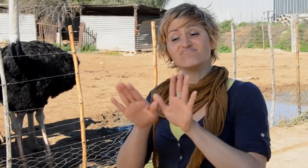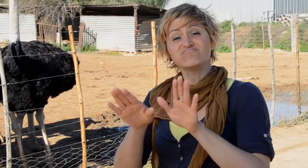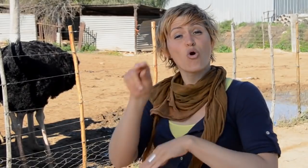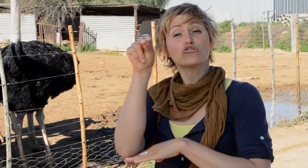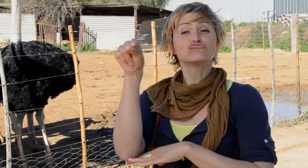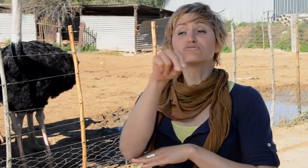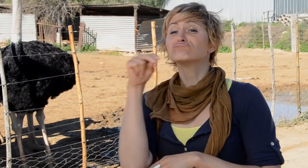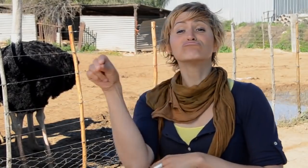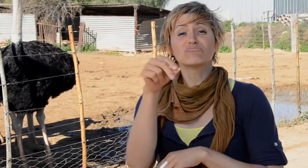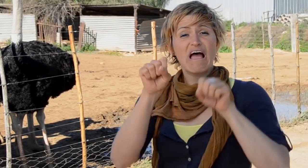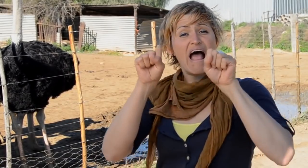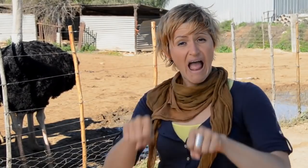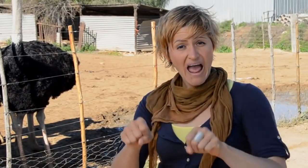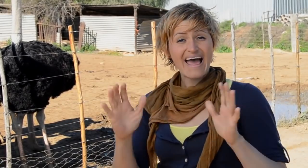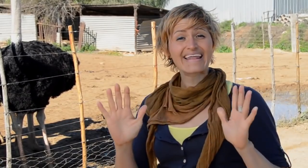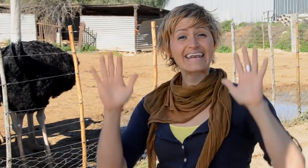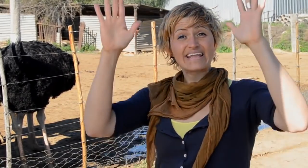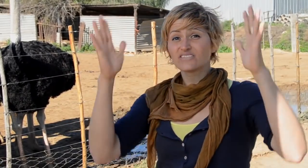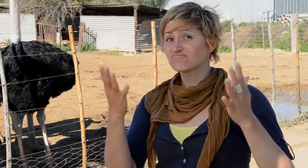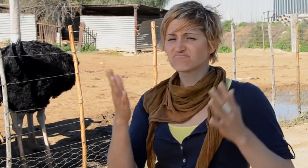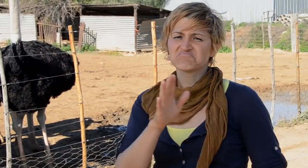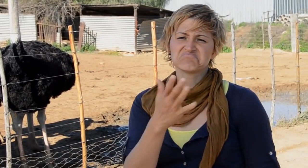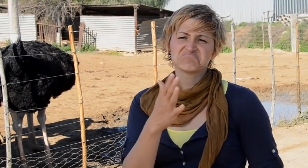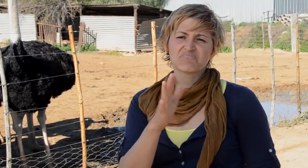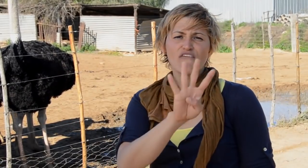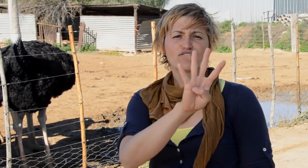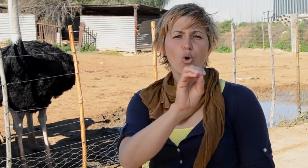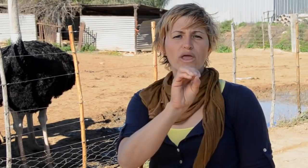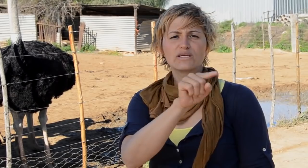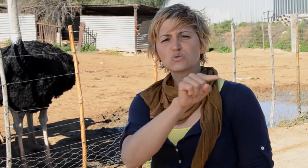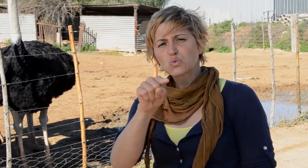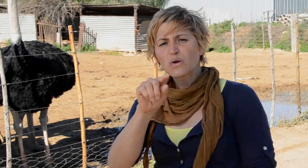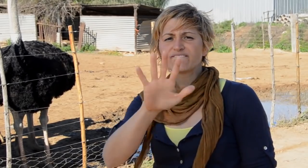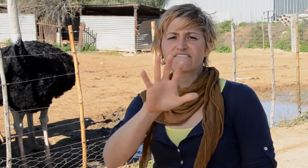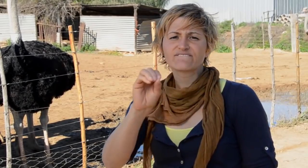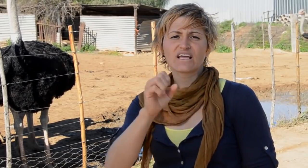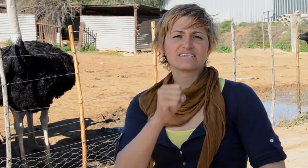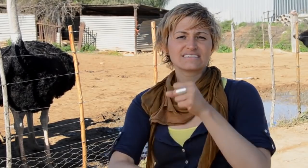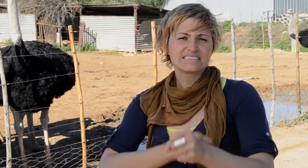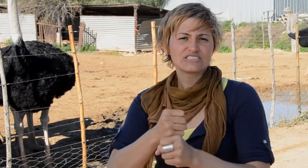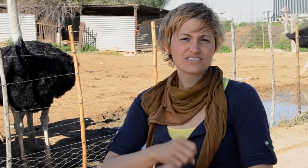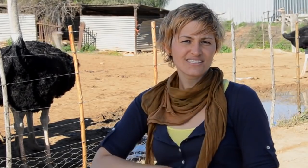Penned ostriches can live up to 40-50 years,